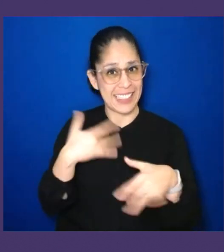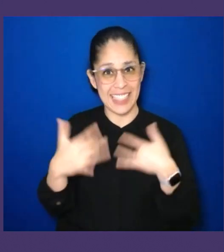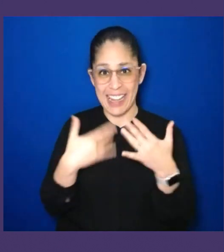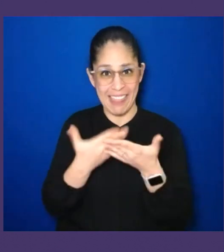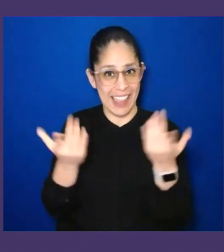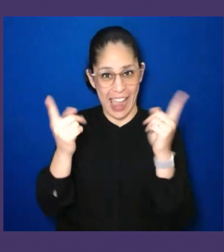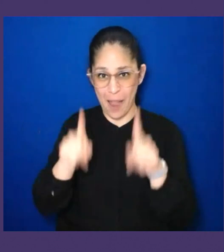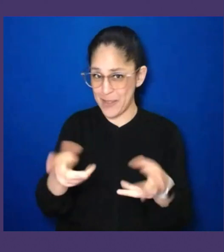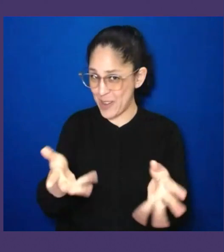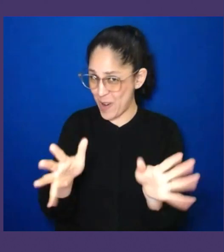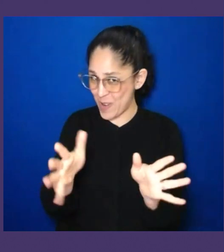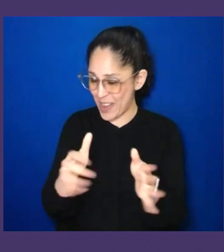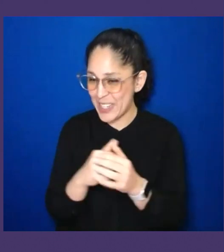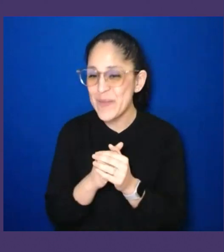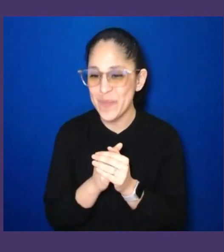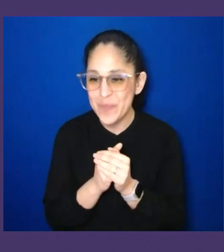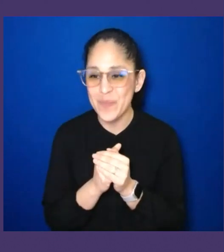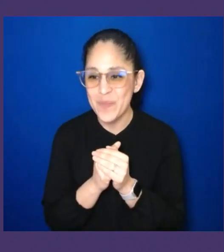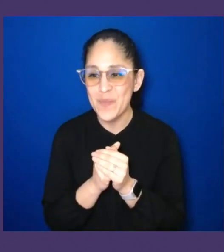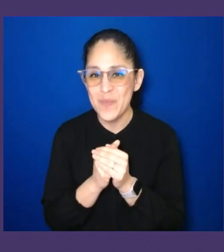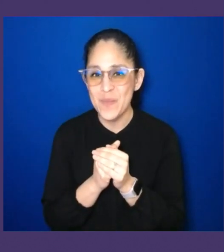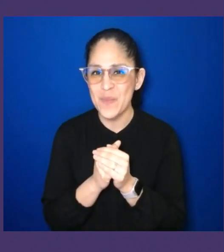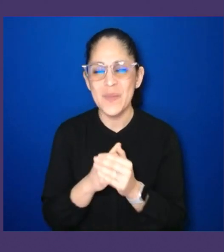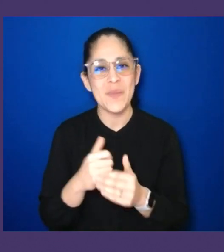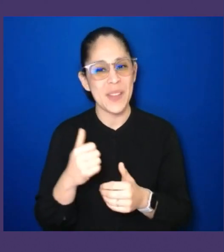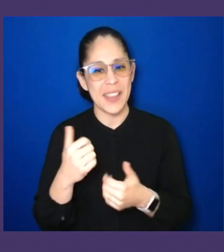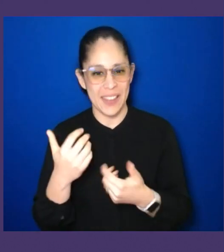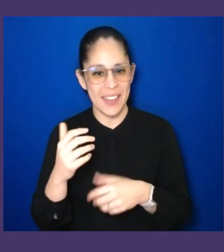The Accessible Canada Act was passed in 2019.